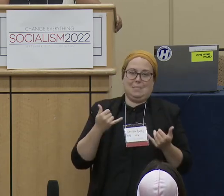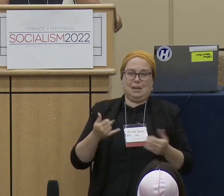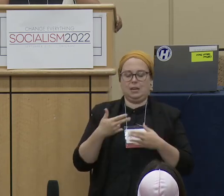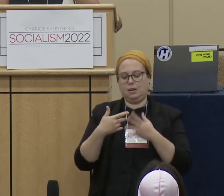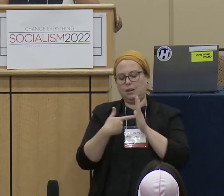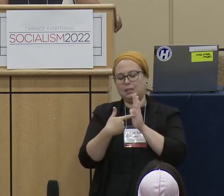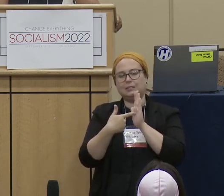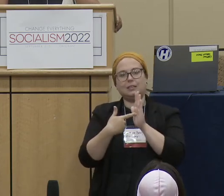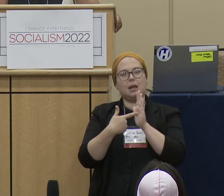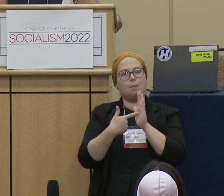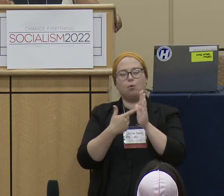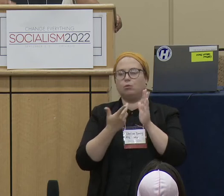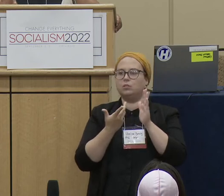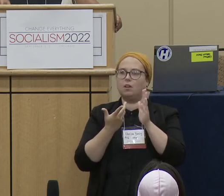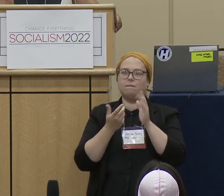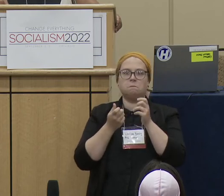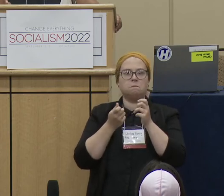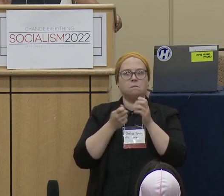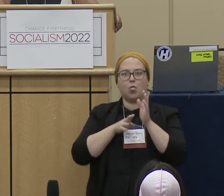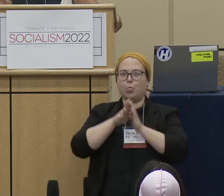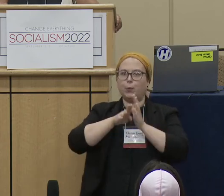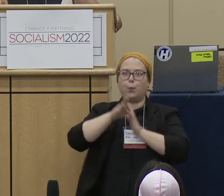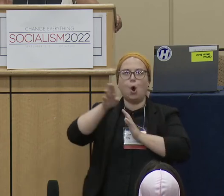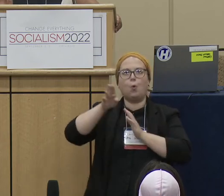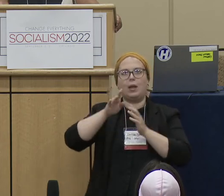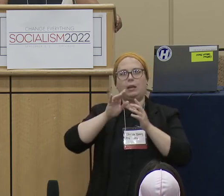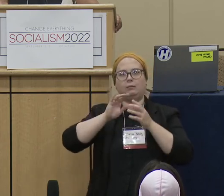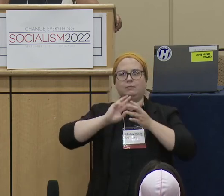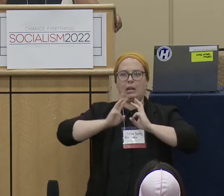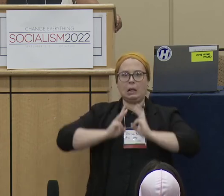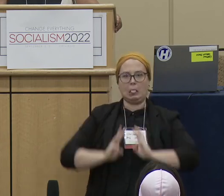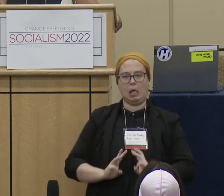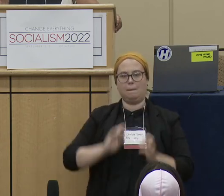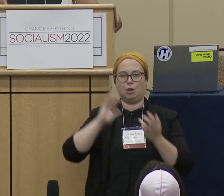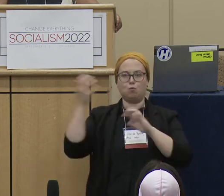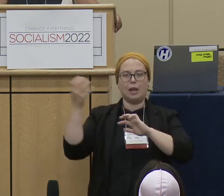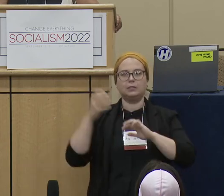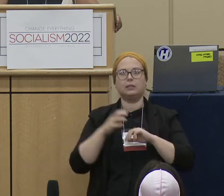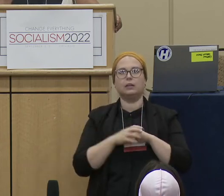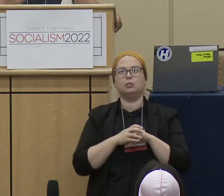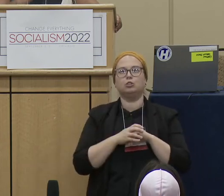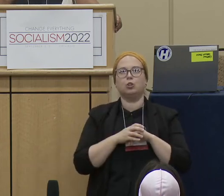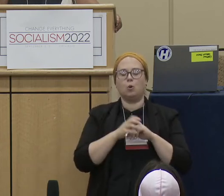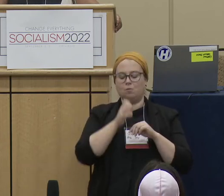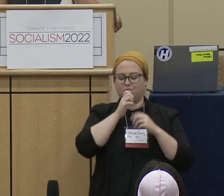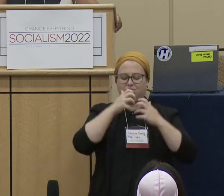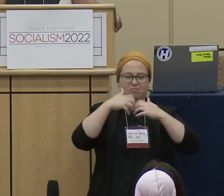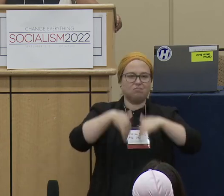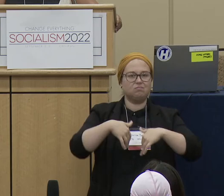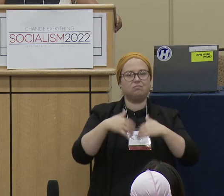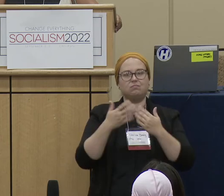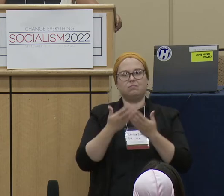of the growing and deepening and frightening climate crisis . So, these destabilizing features of capitalism are part